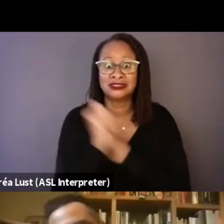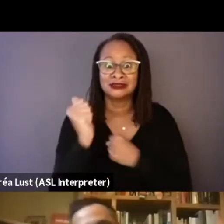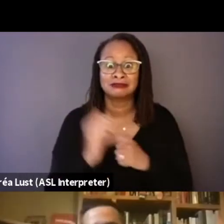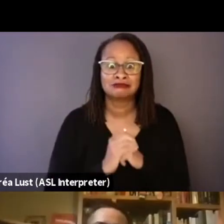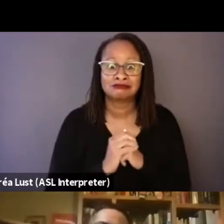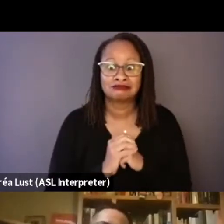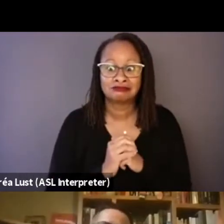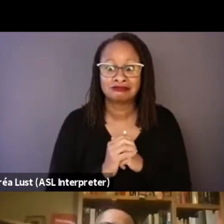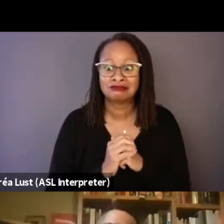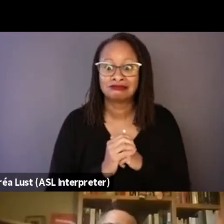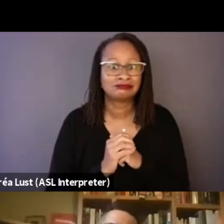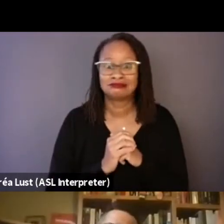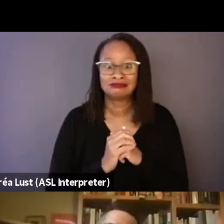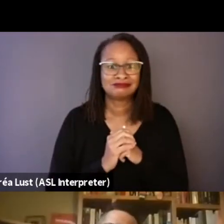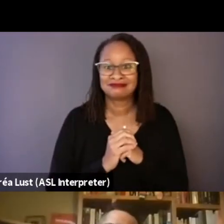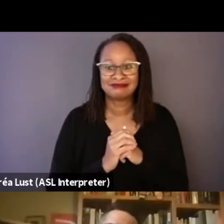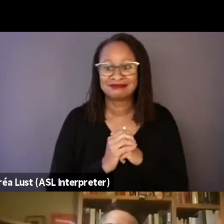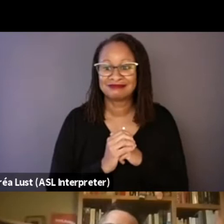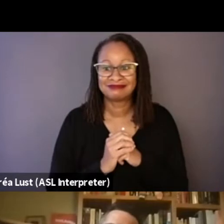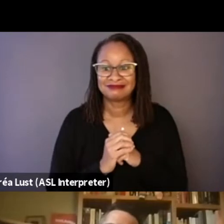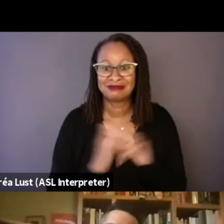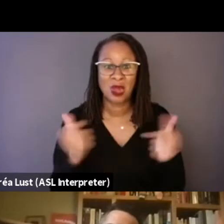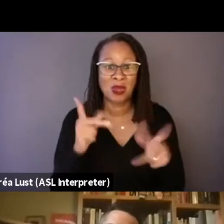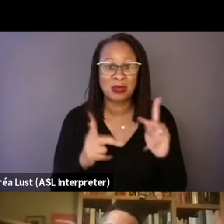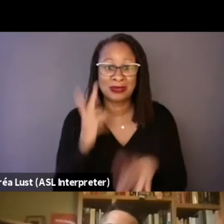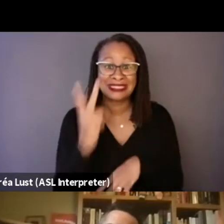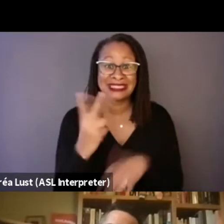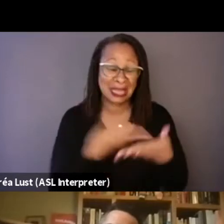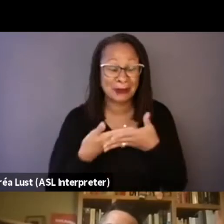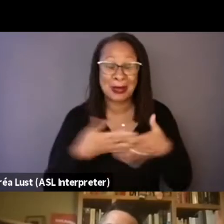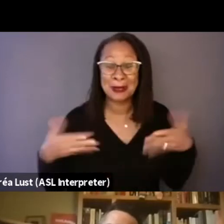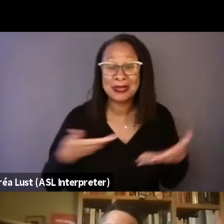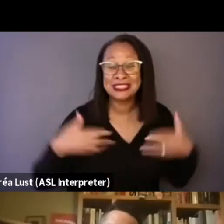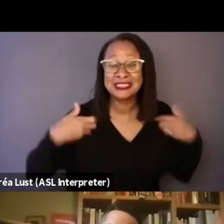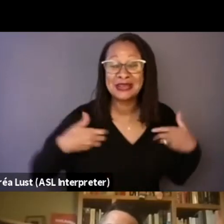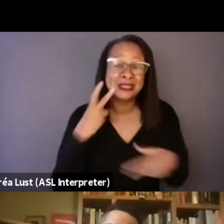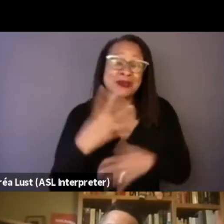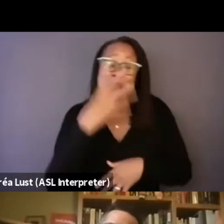really, it's not... All people see a baby chimpanzee, and they say it's beautiful, this is really beautiful.